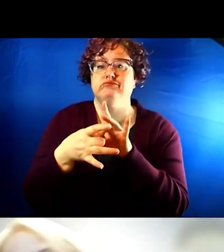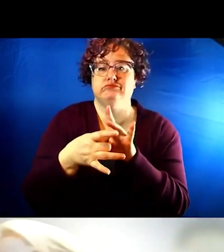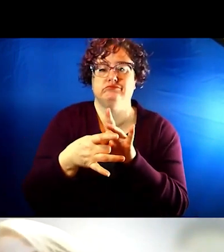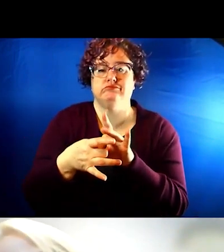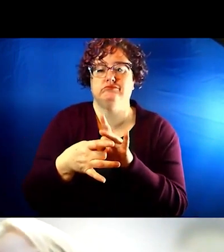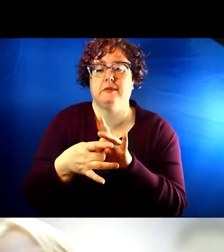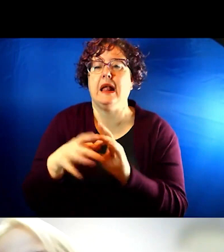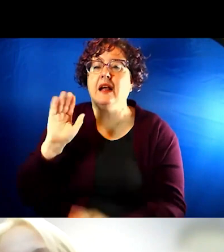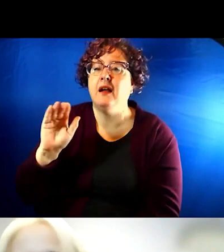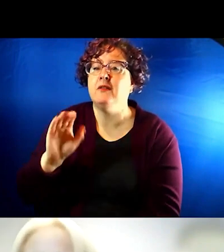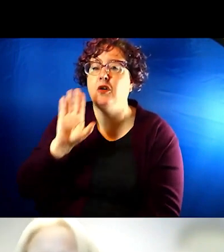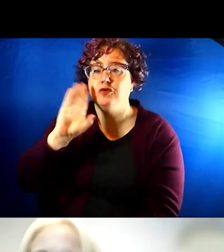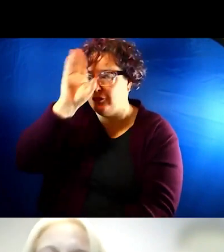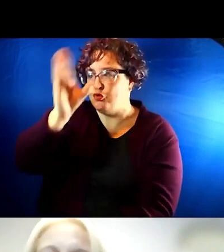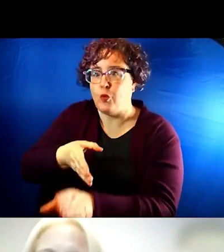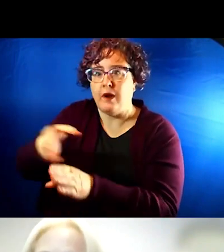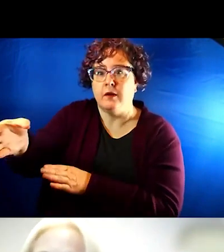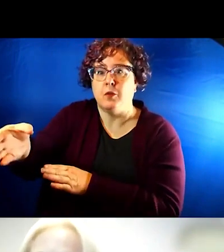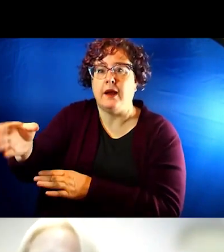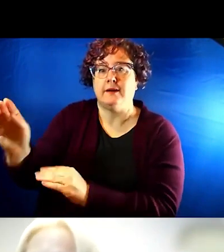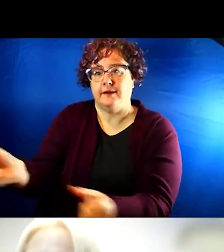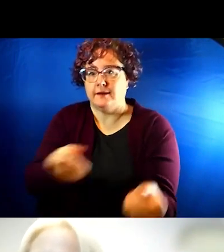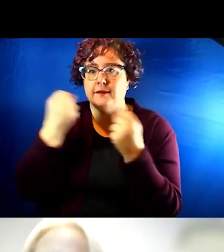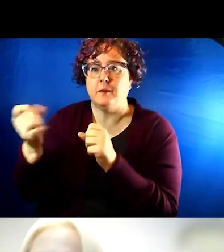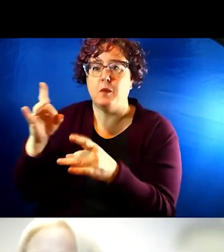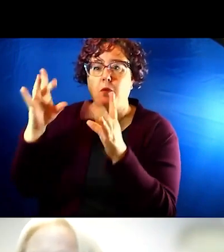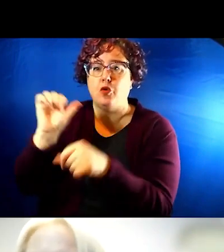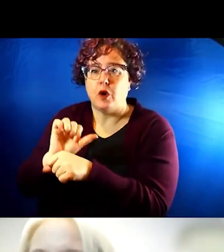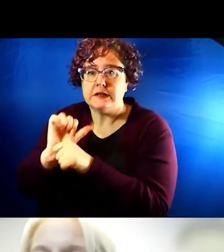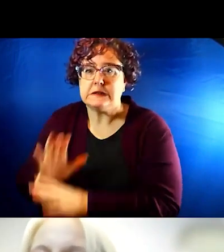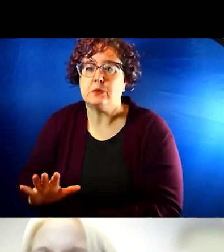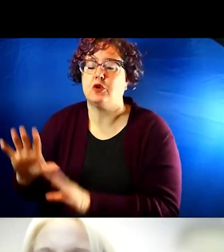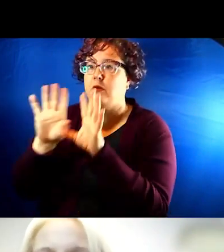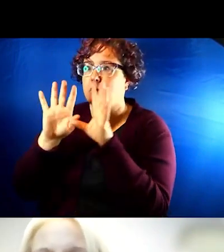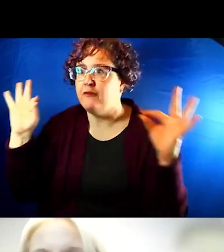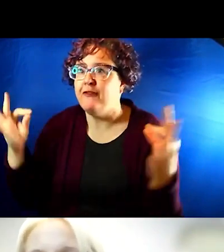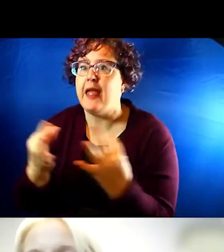THE DIRECT PRACTICE MOBILE CRISIS WORKERS AND FAMILIES -- IF WE